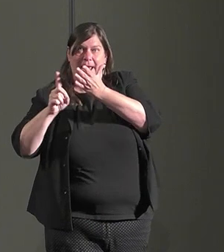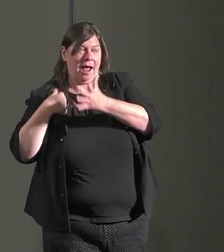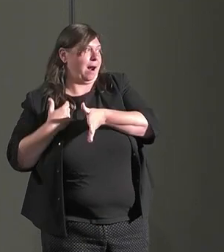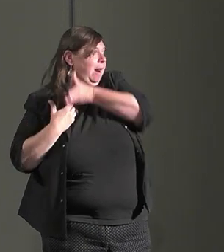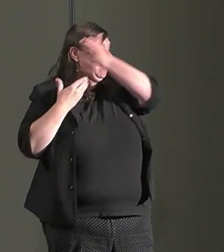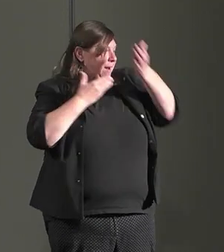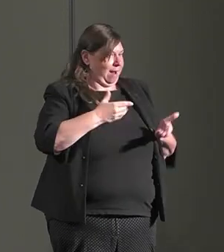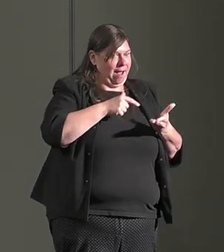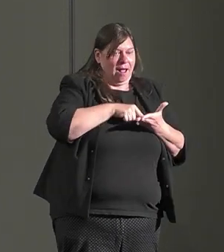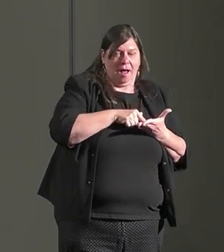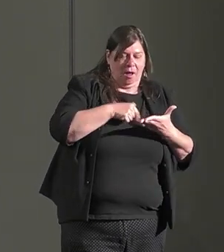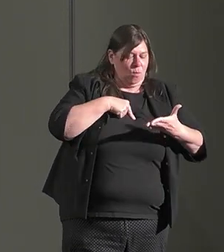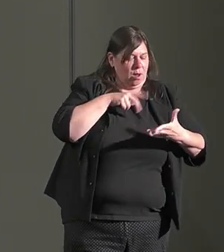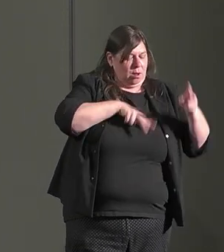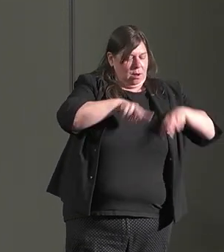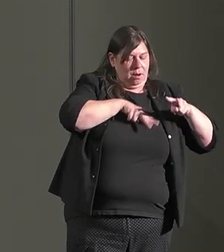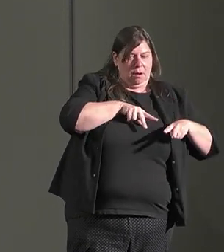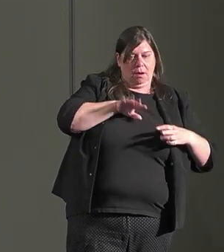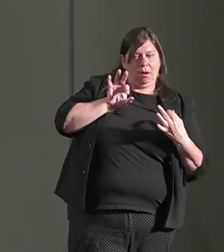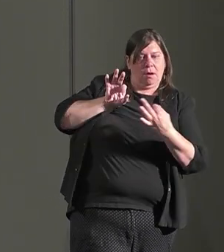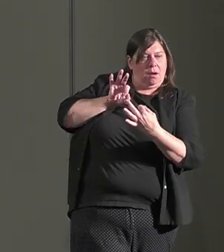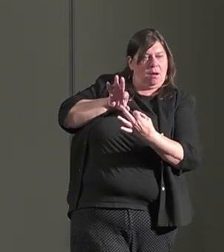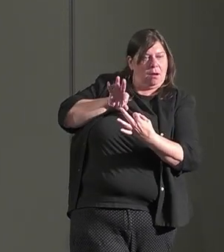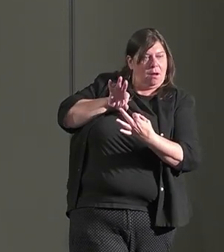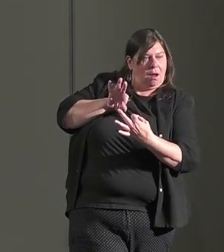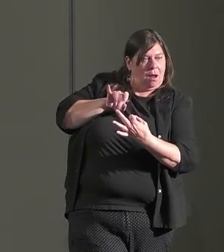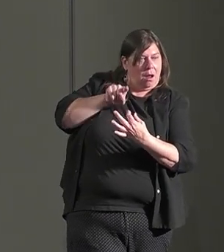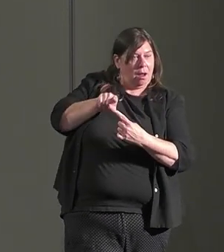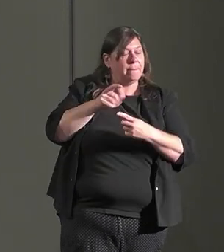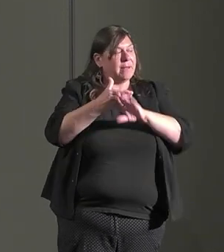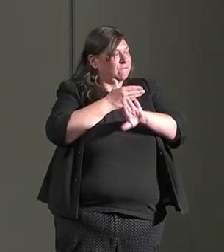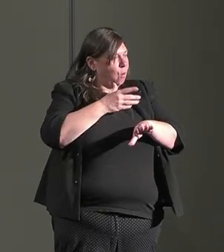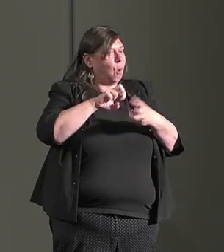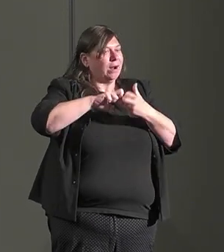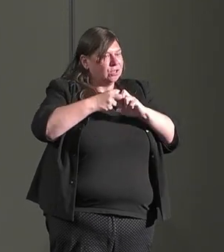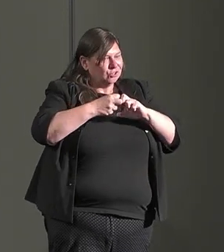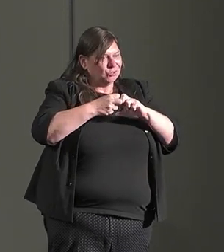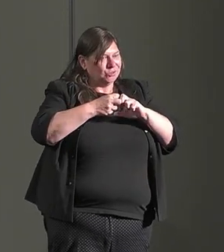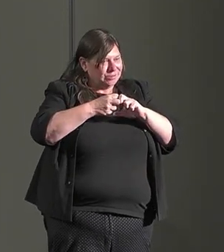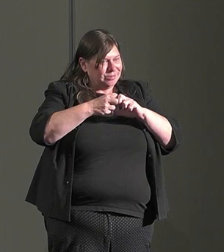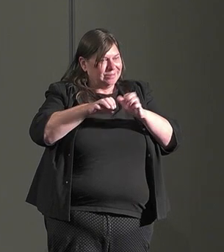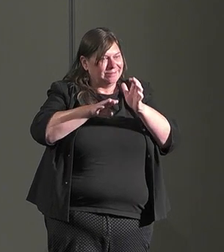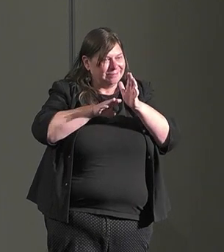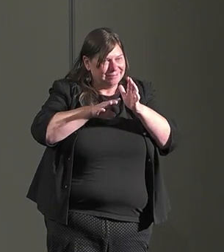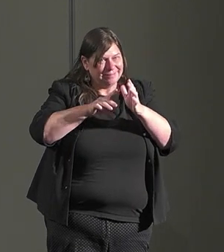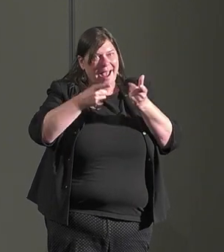we will give input then before issues could move further down the development lifecycle.